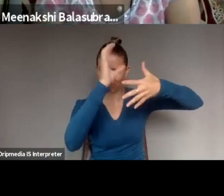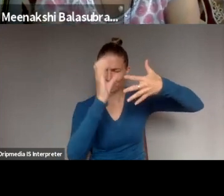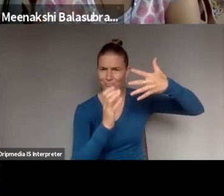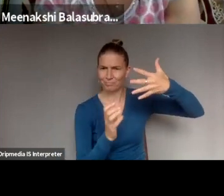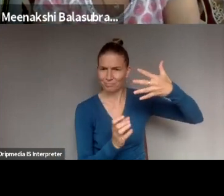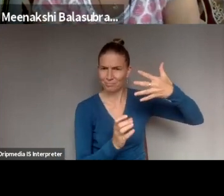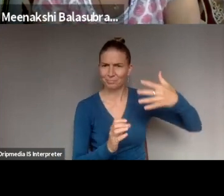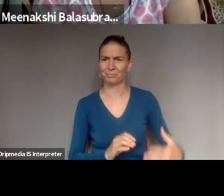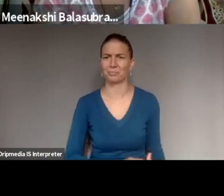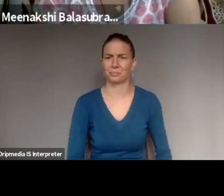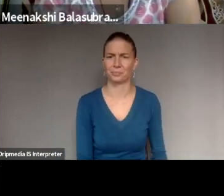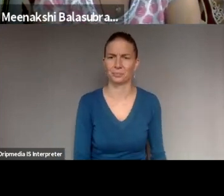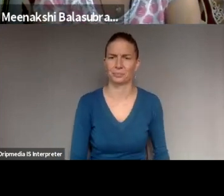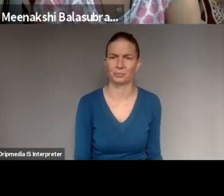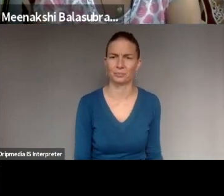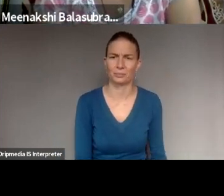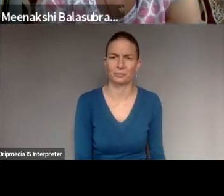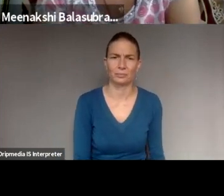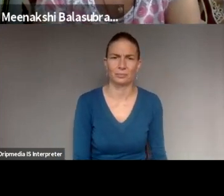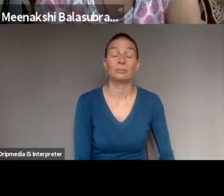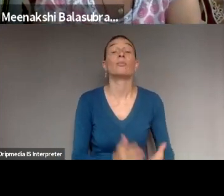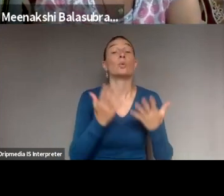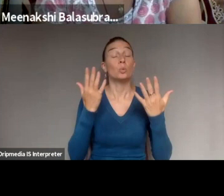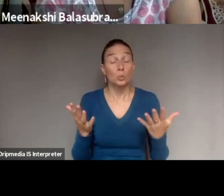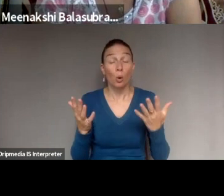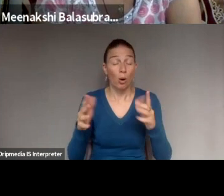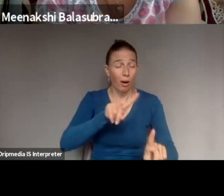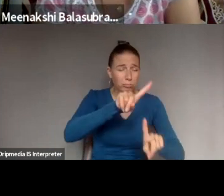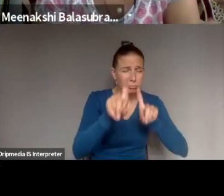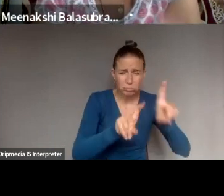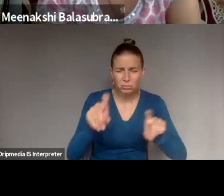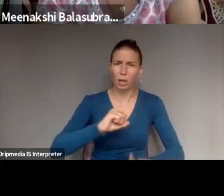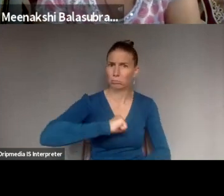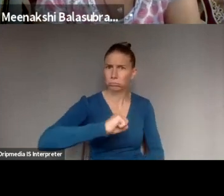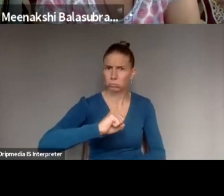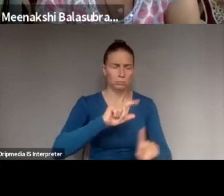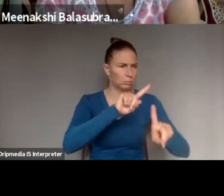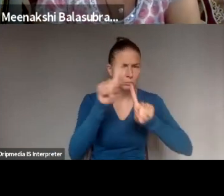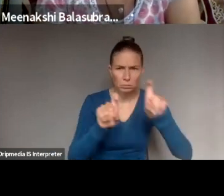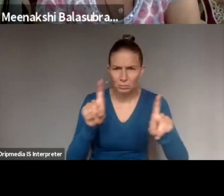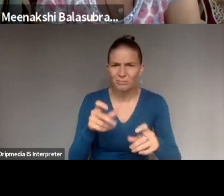In Tamil Nadu we did a rapid survey and we found that at least… 60% of the respondents